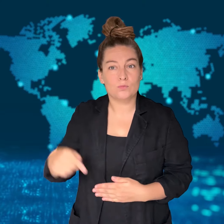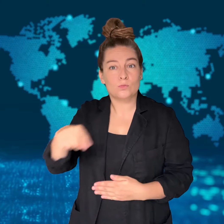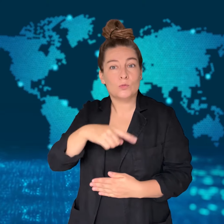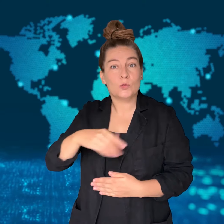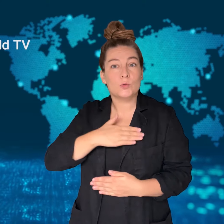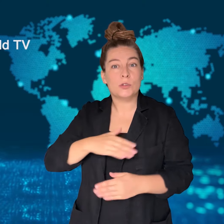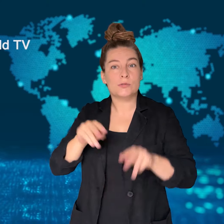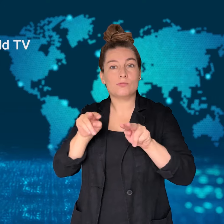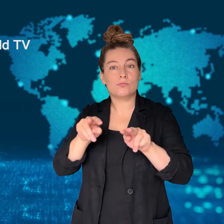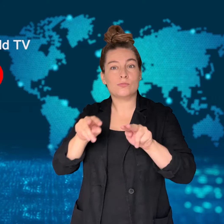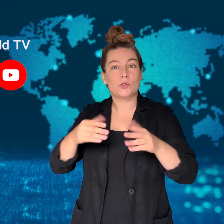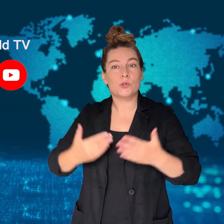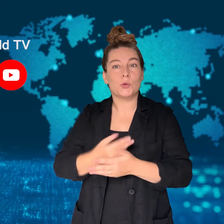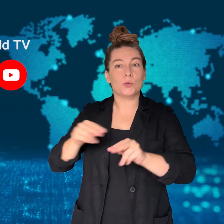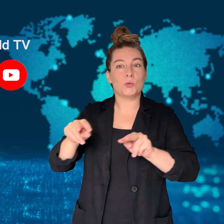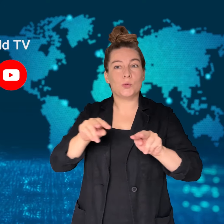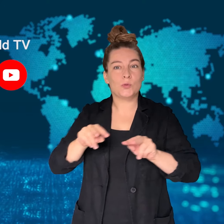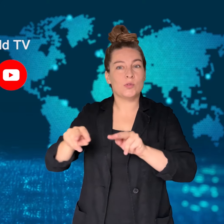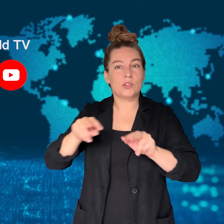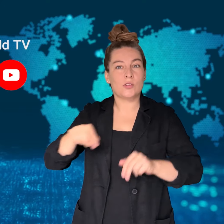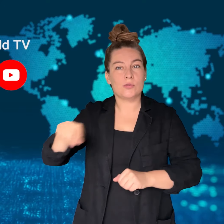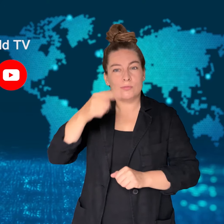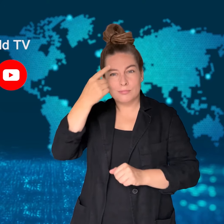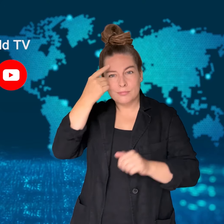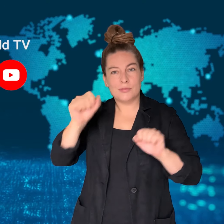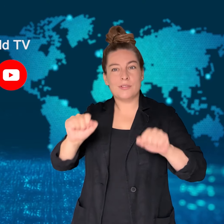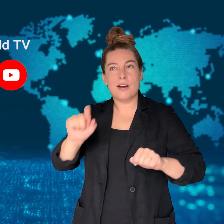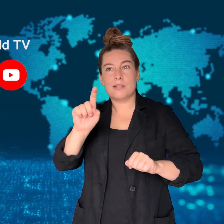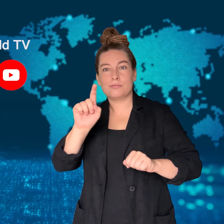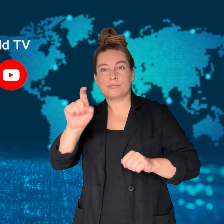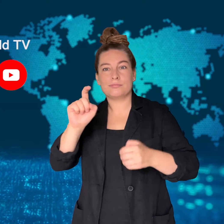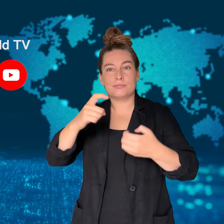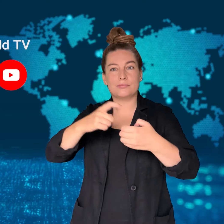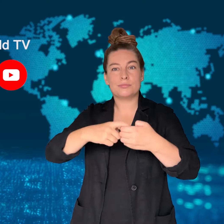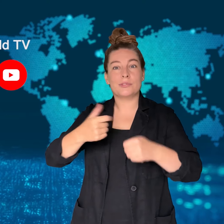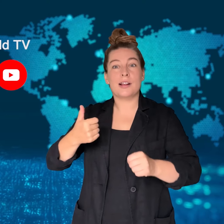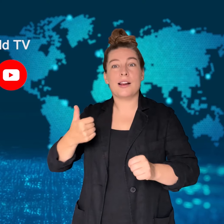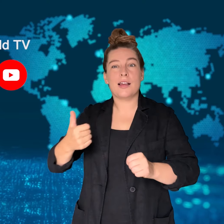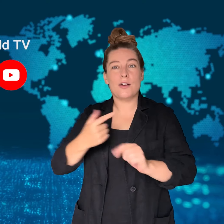Don't forget to subscribe, like, and follow H3 World TV to